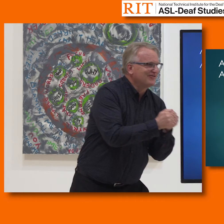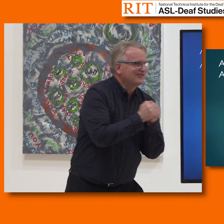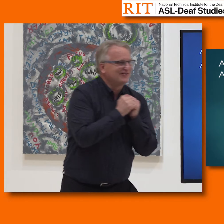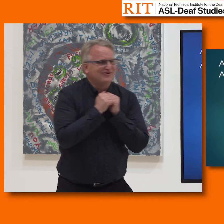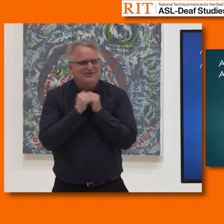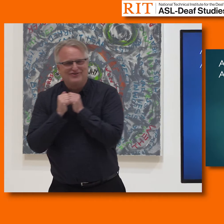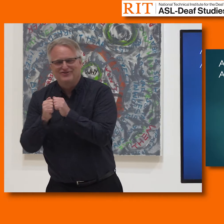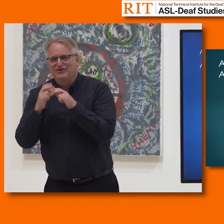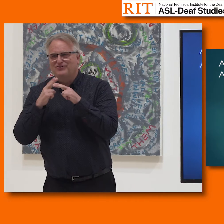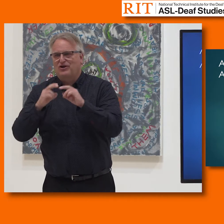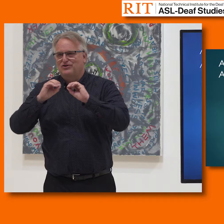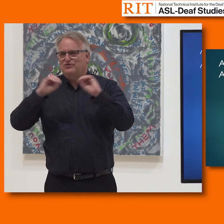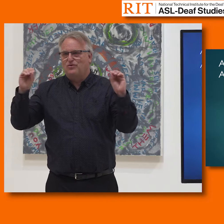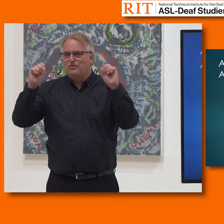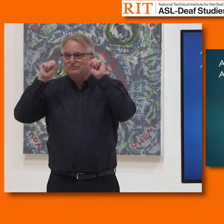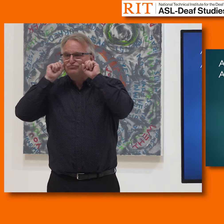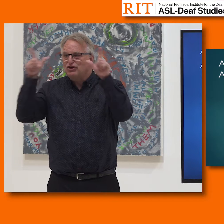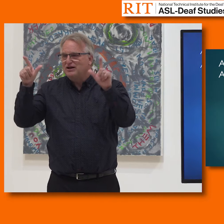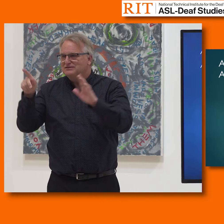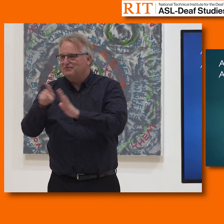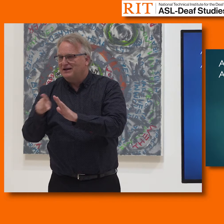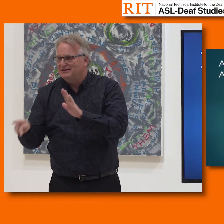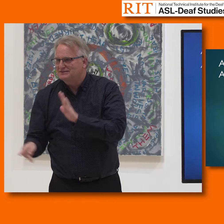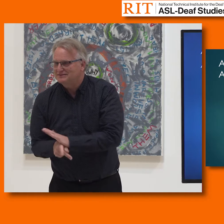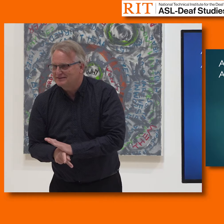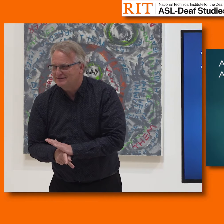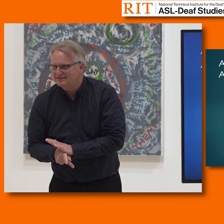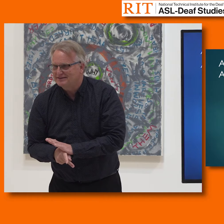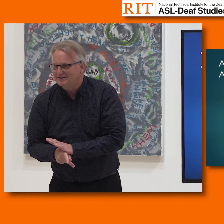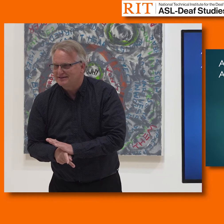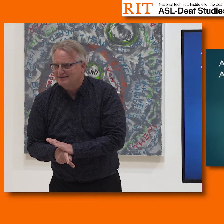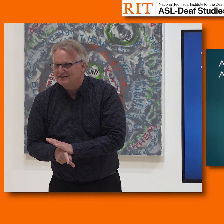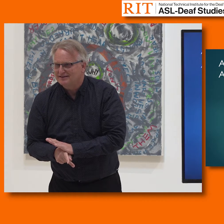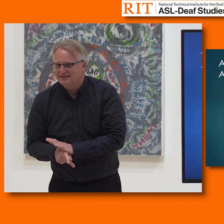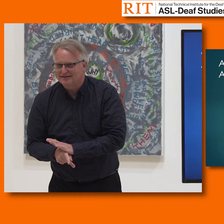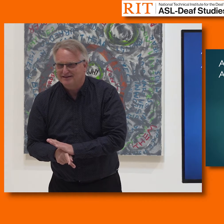So, we are working cohesively as a team with a no surprise policy.